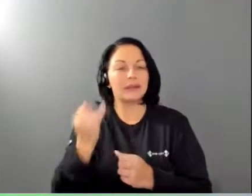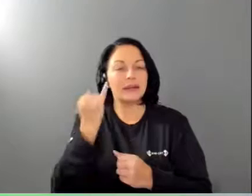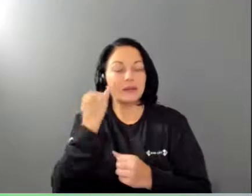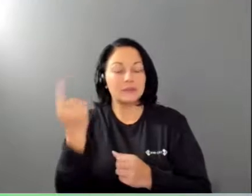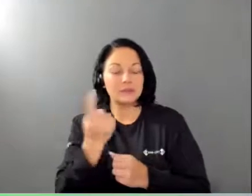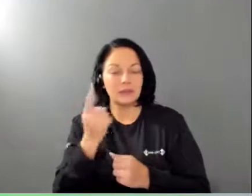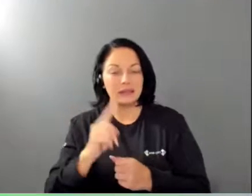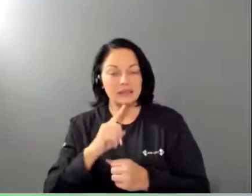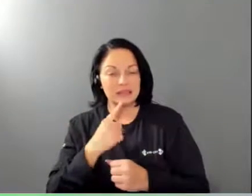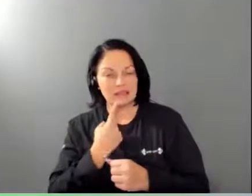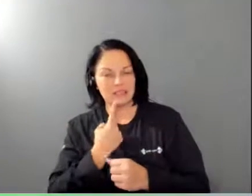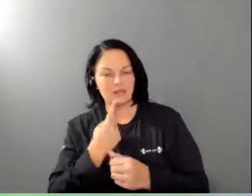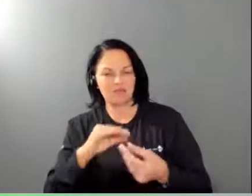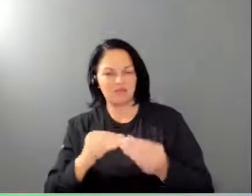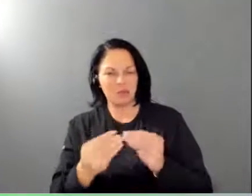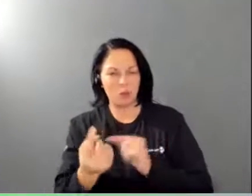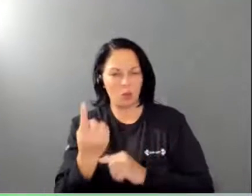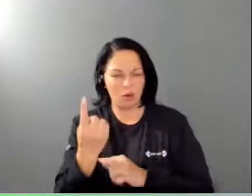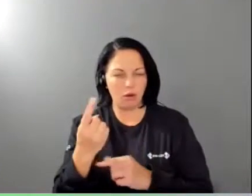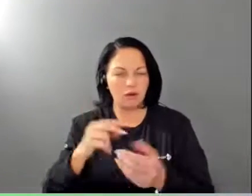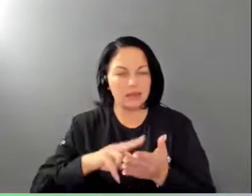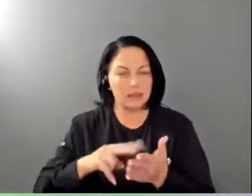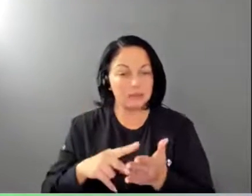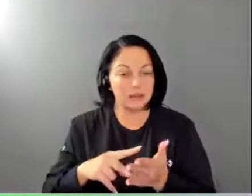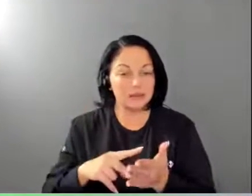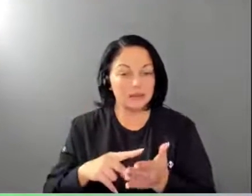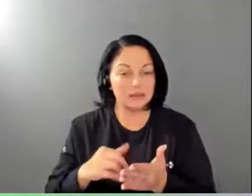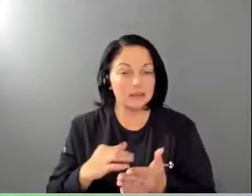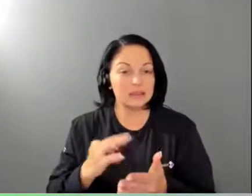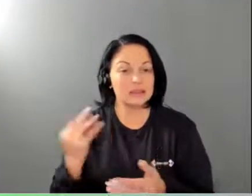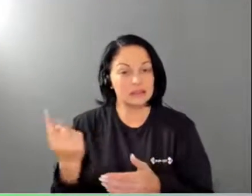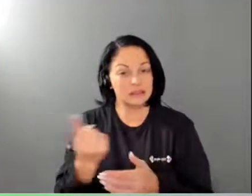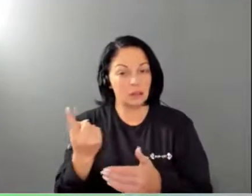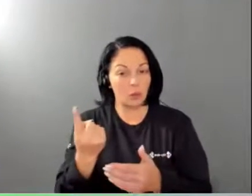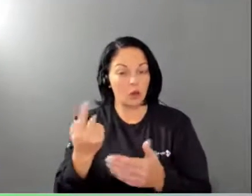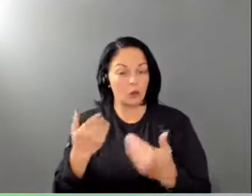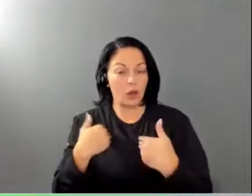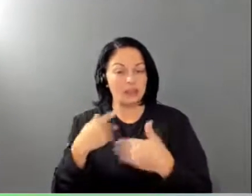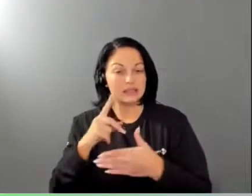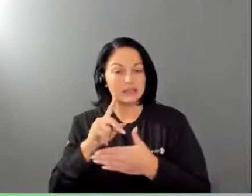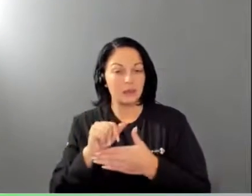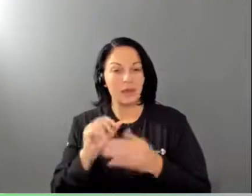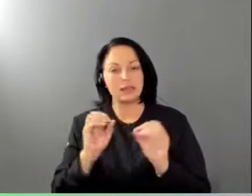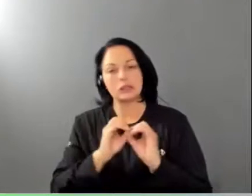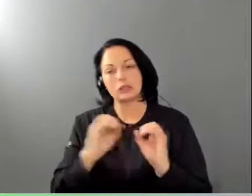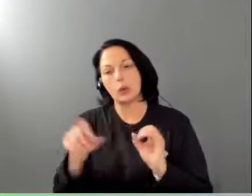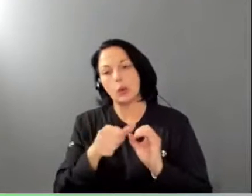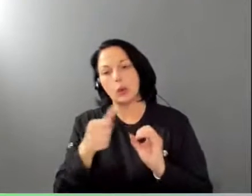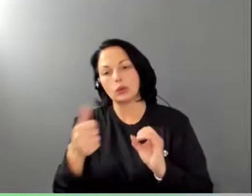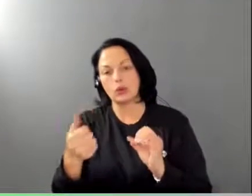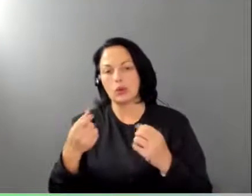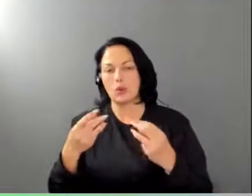incorporate some previous measurements of severity. To kind of generalize if something was a severity 1,